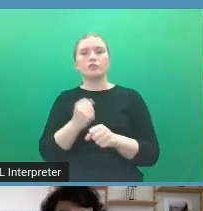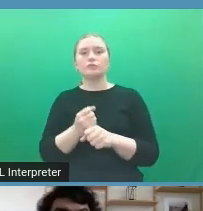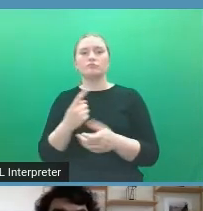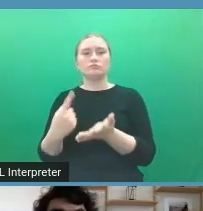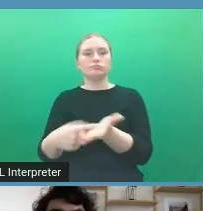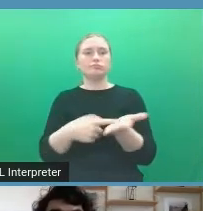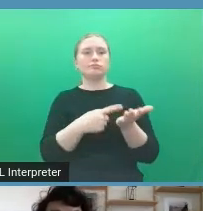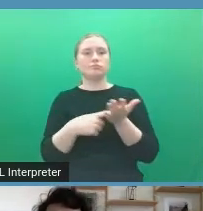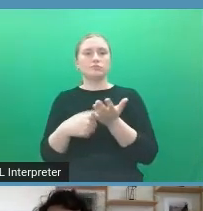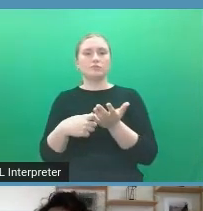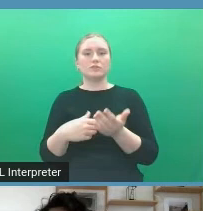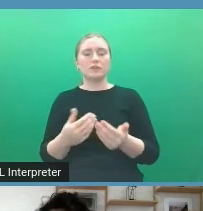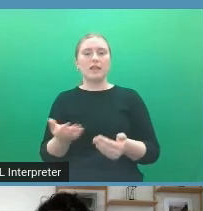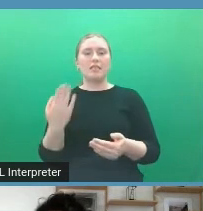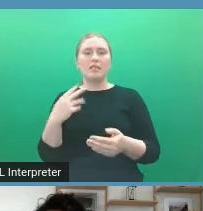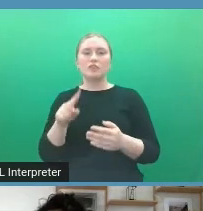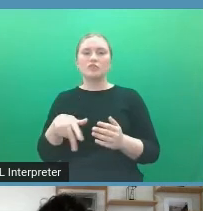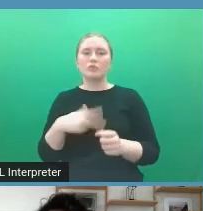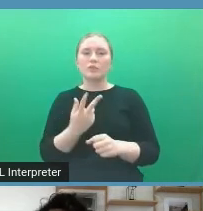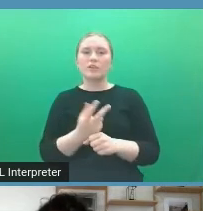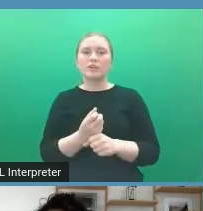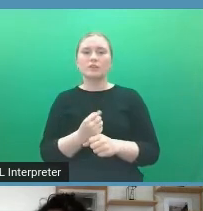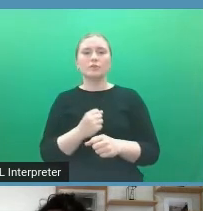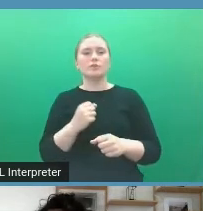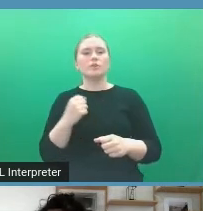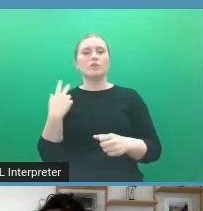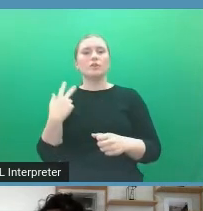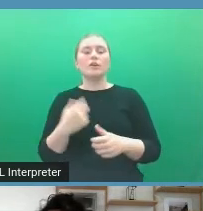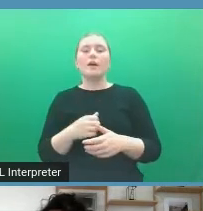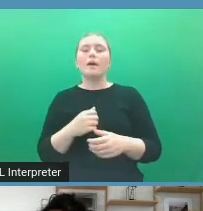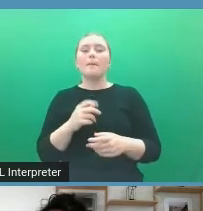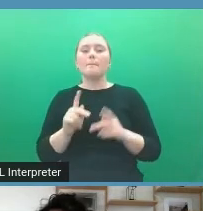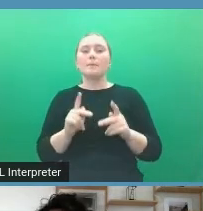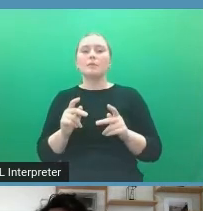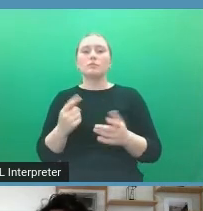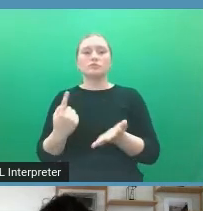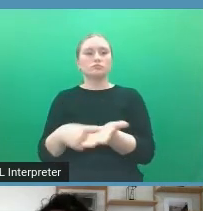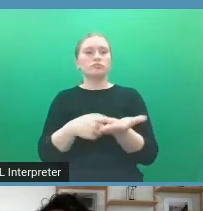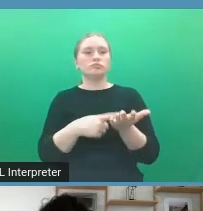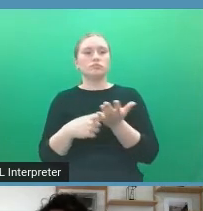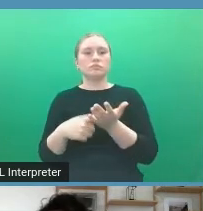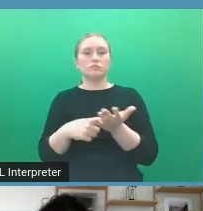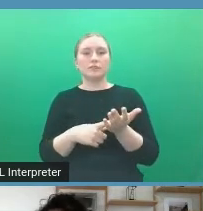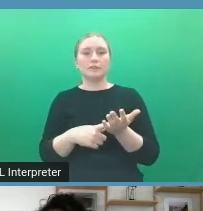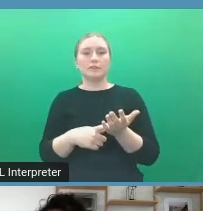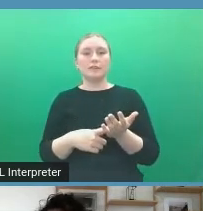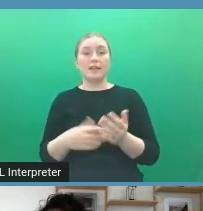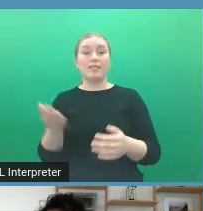last three years and then of course last year the Smithsonian launched its open access program. And